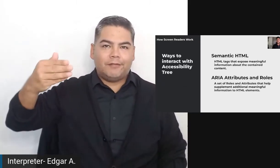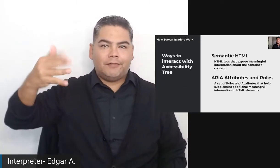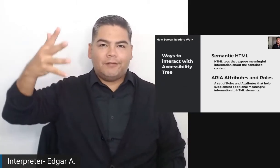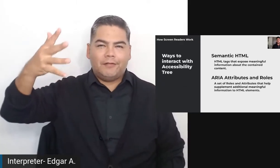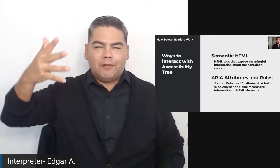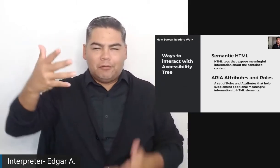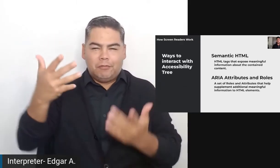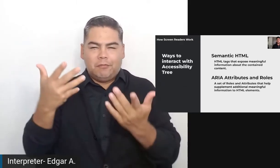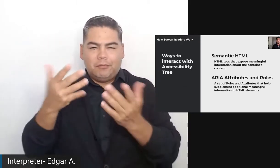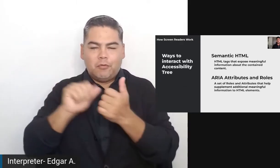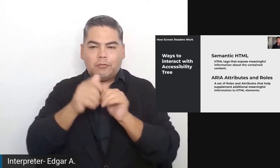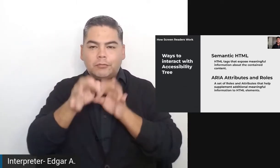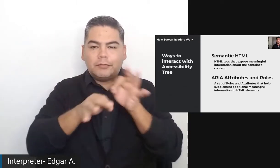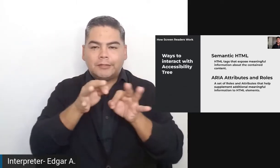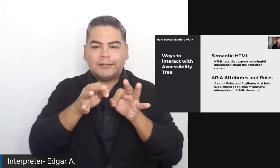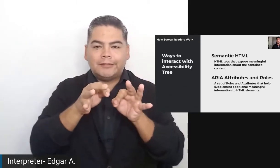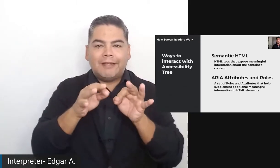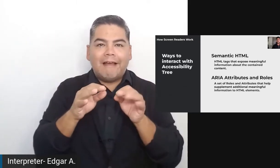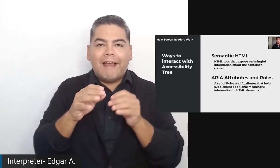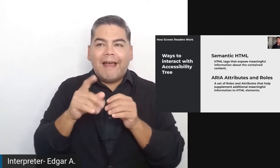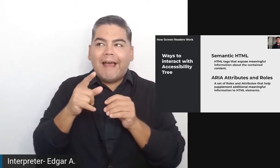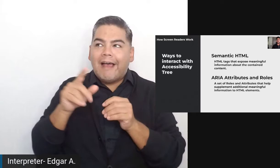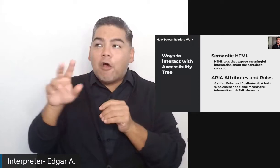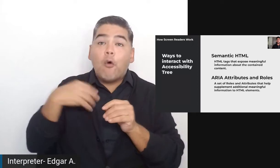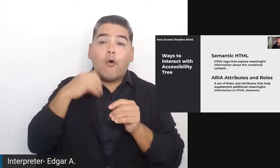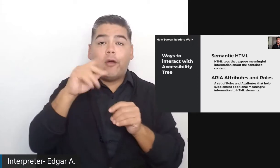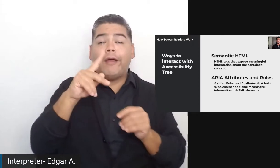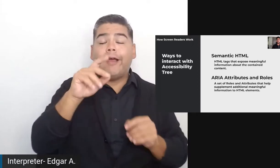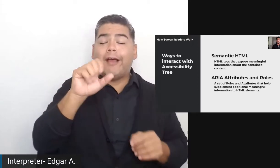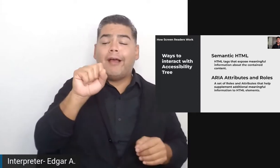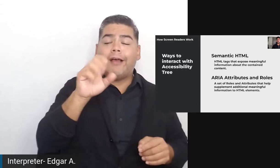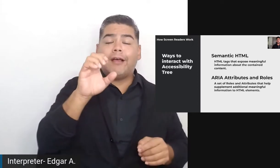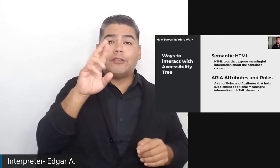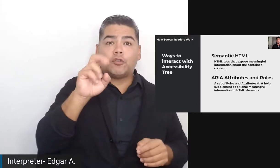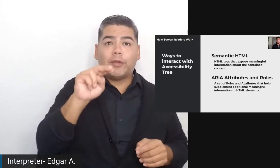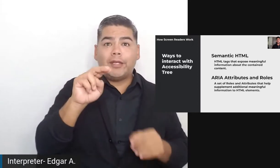How do you tell the screen reader, is it opened or is it closed?